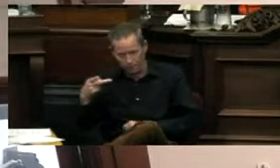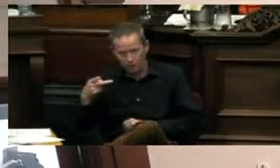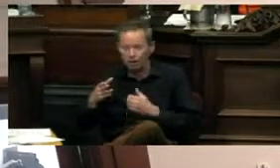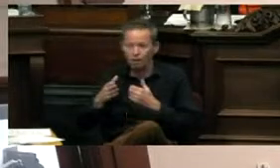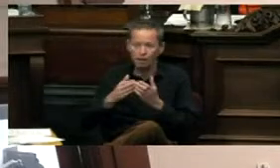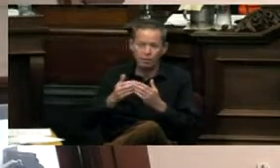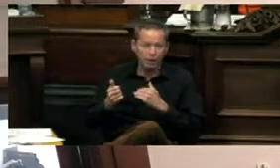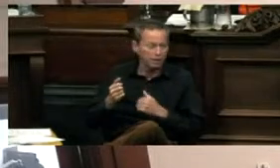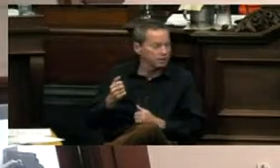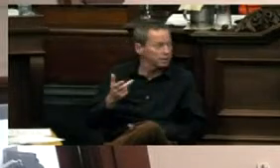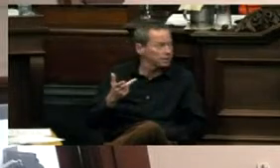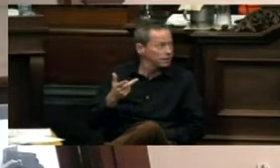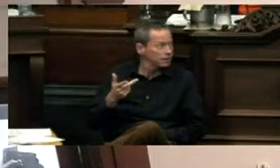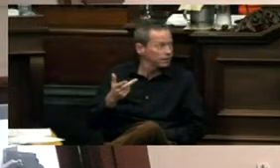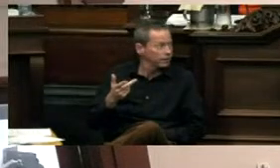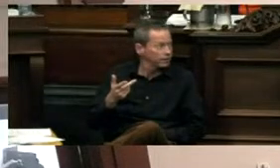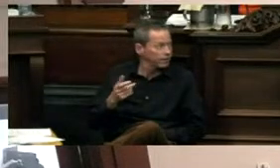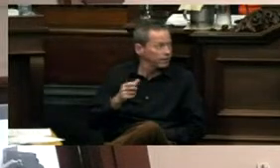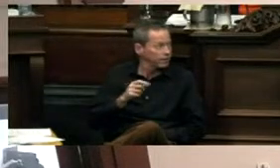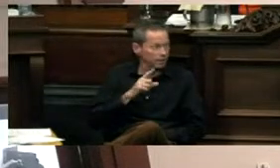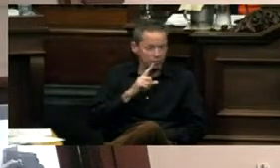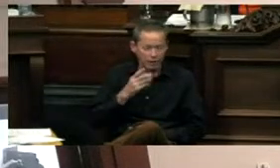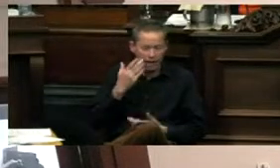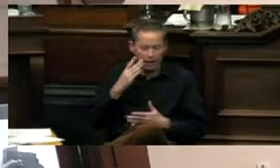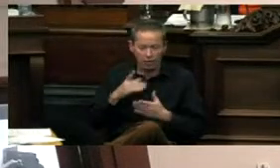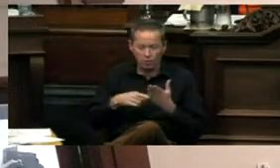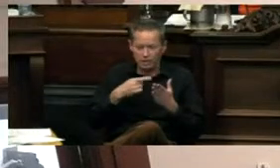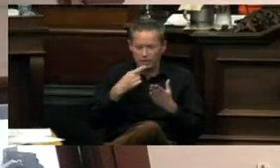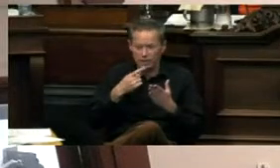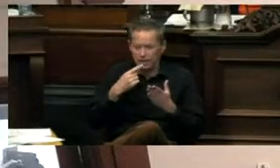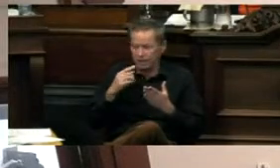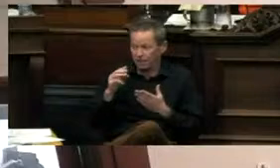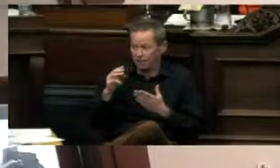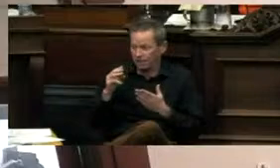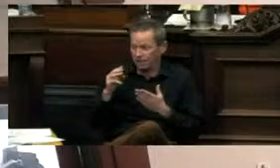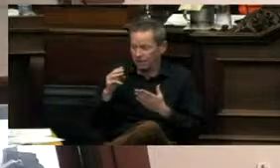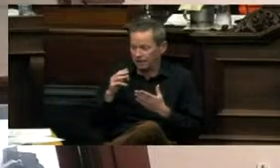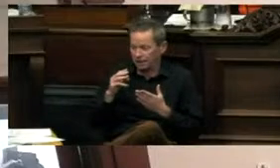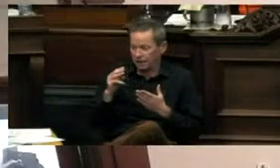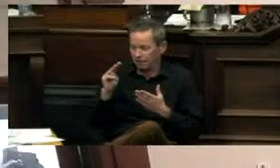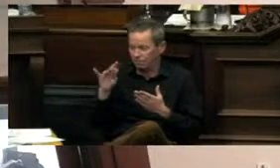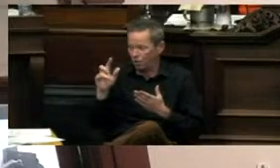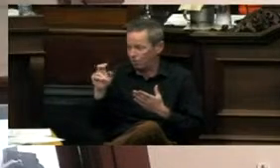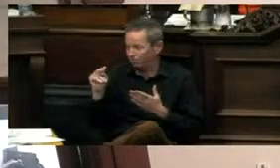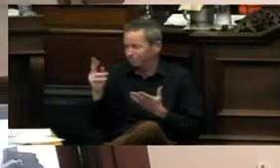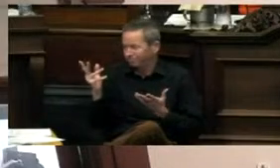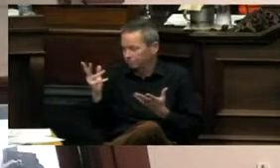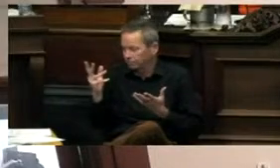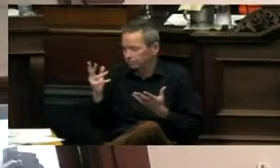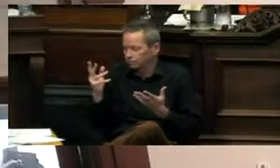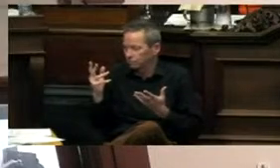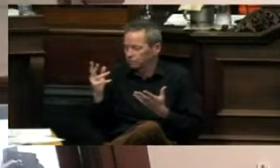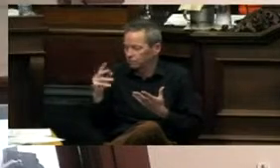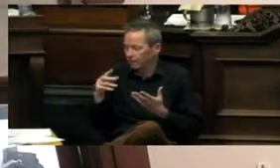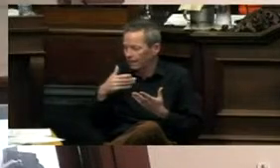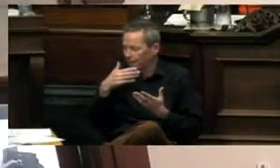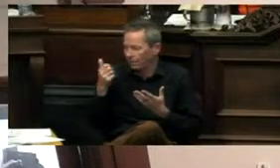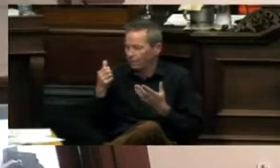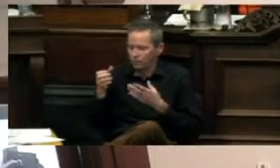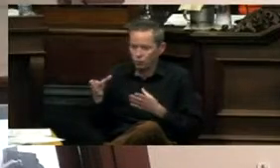perspective. Is if it was president and vice president, otherwise. Yeah. I mean, I don't